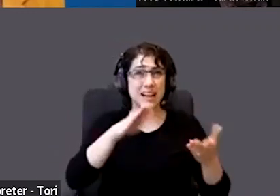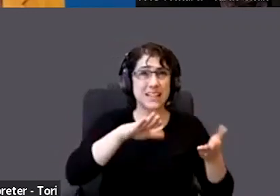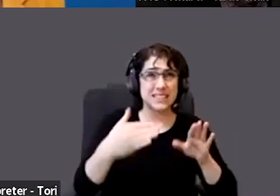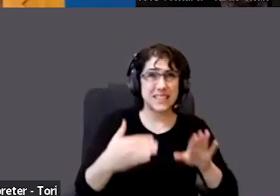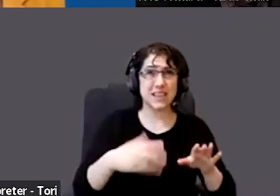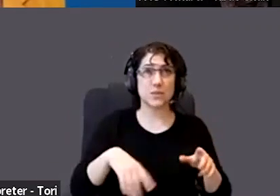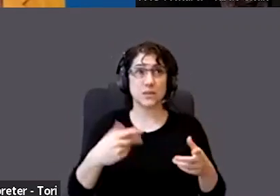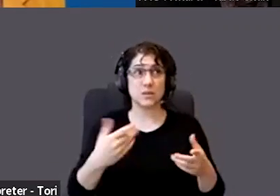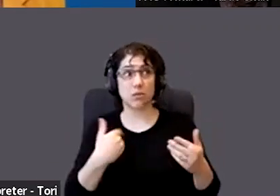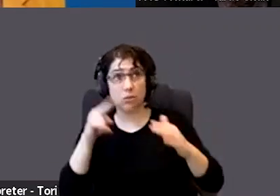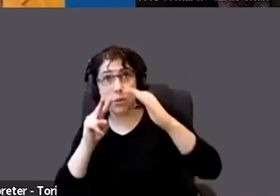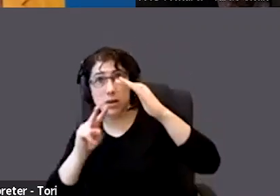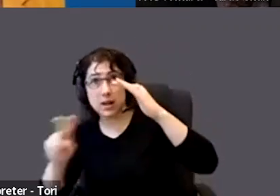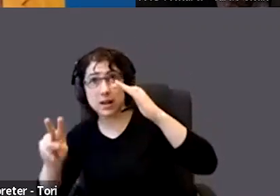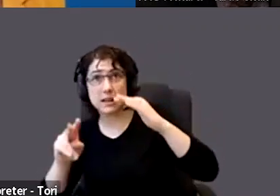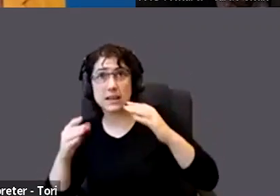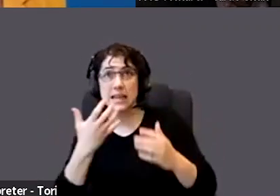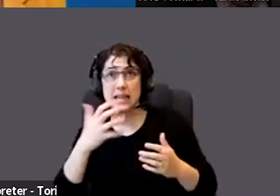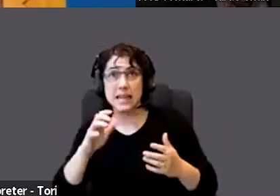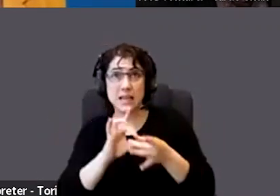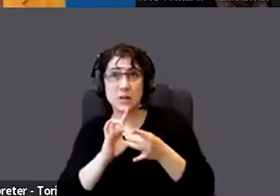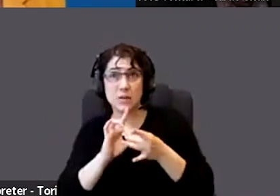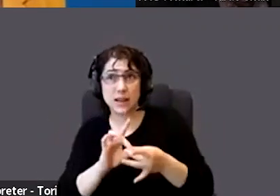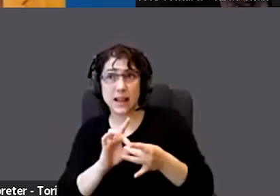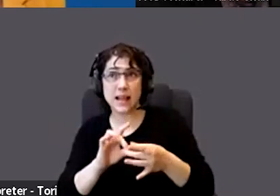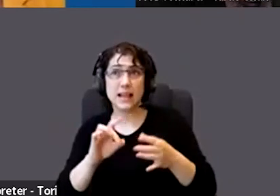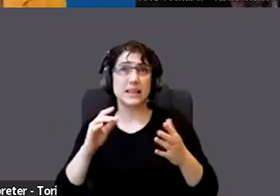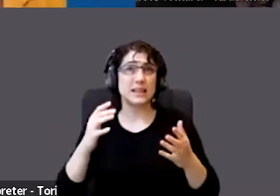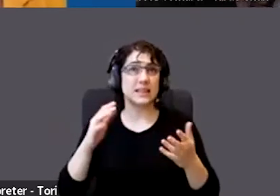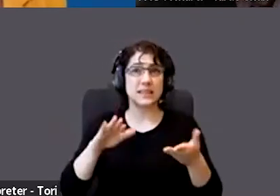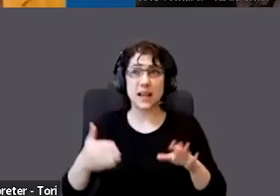And if it was going to be really hot, we would open cooling centers, we would issue press releases.